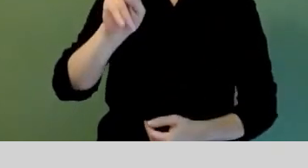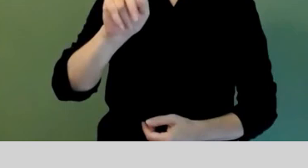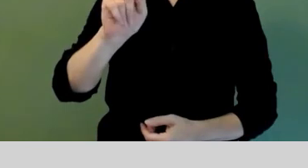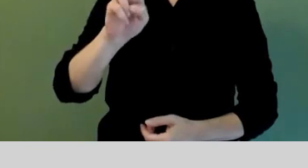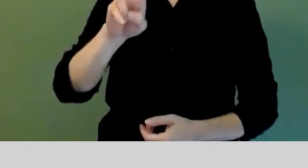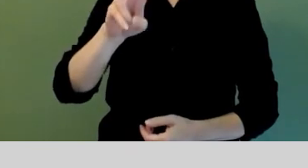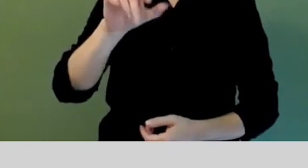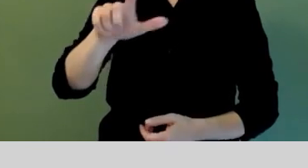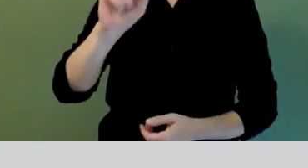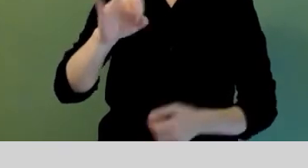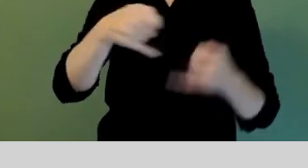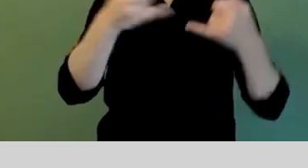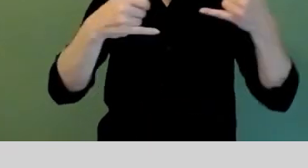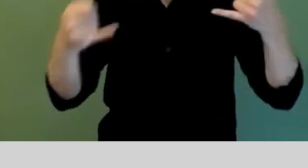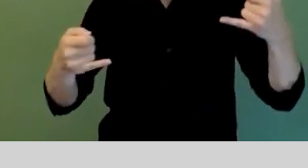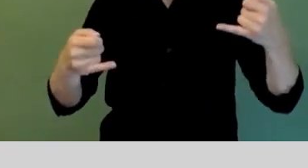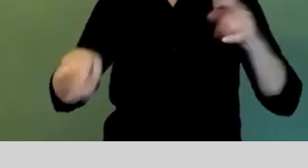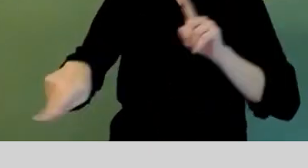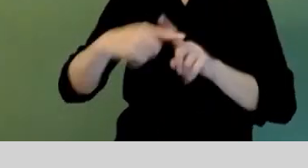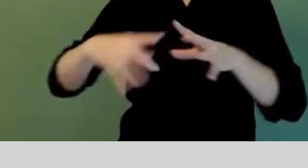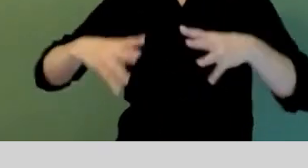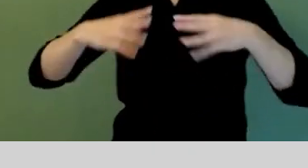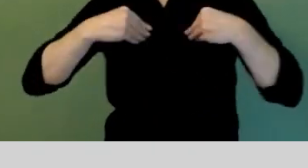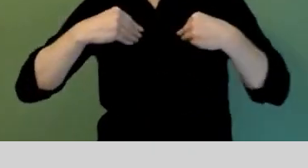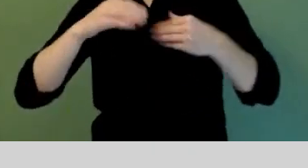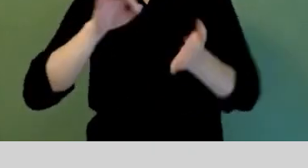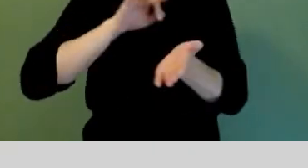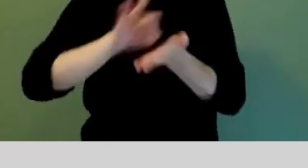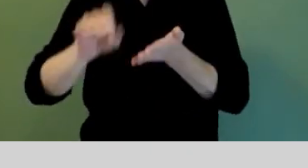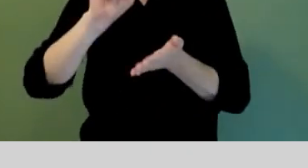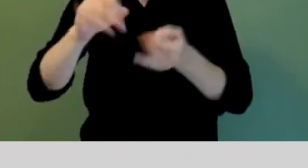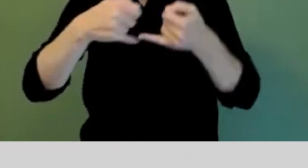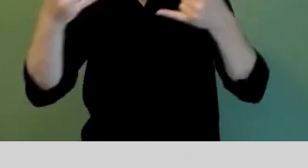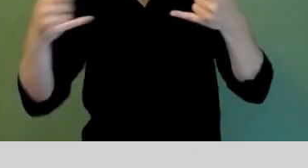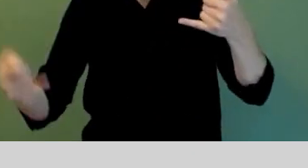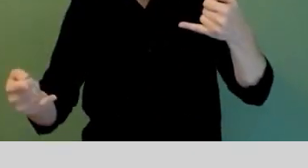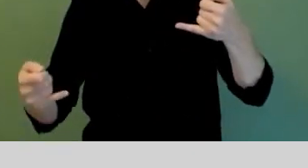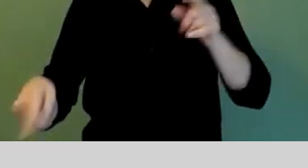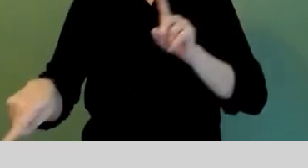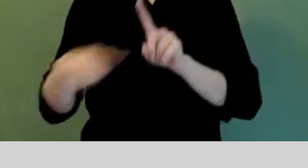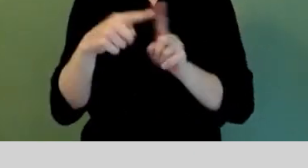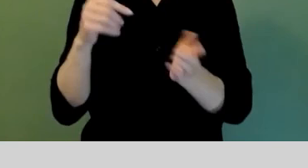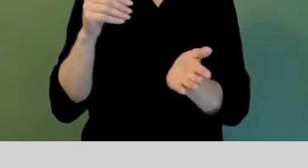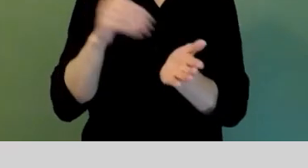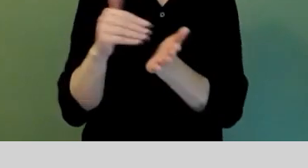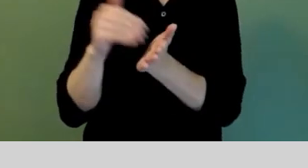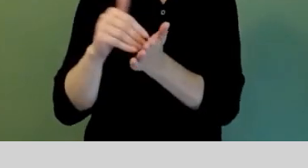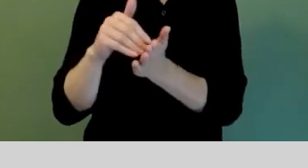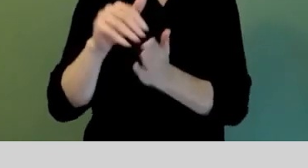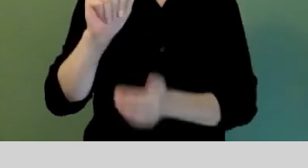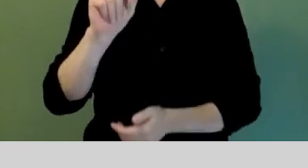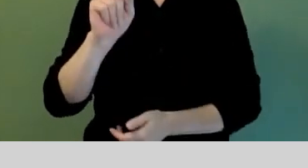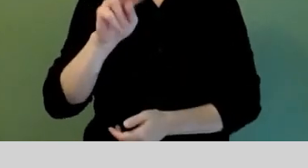that represents those same attributes as well as the frequency attribute. And you can define as many rules as you like